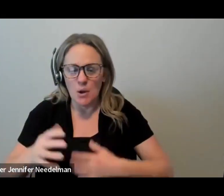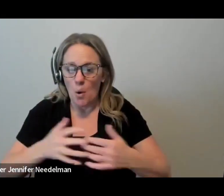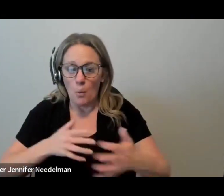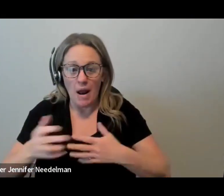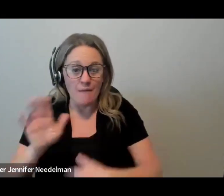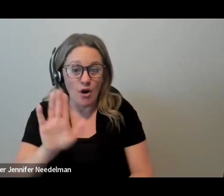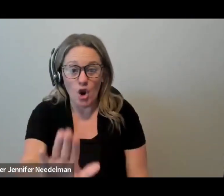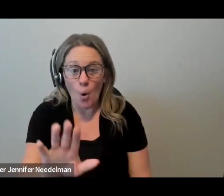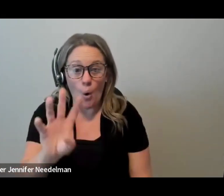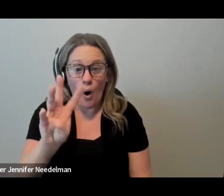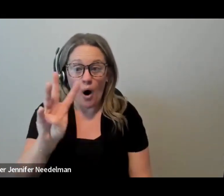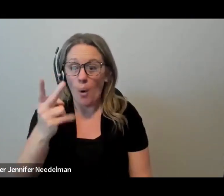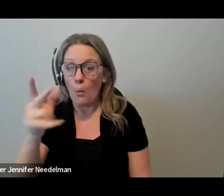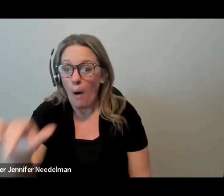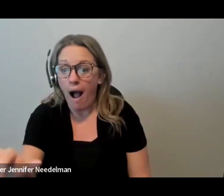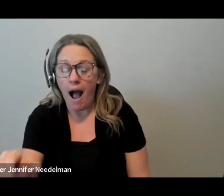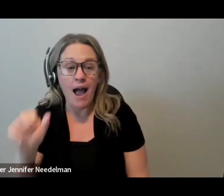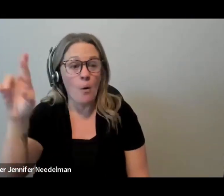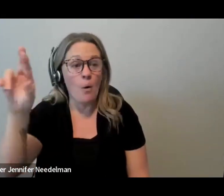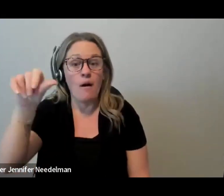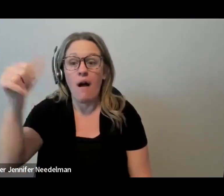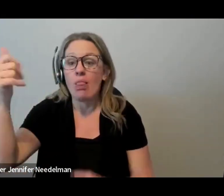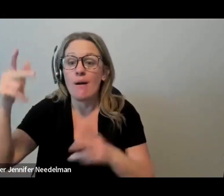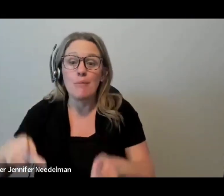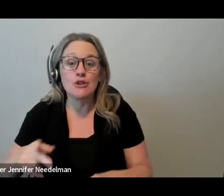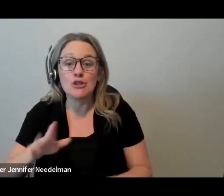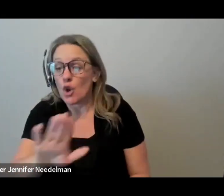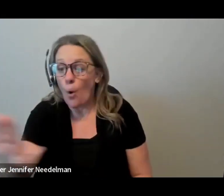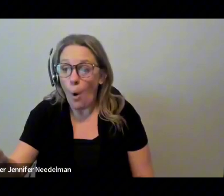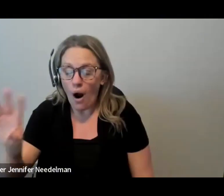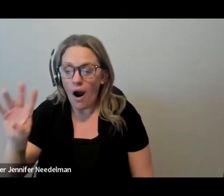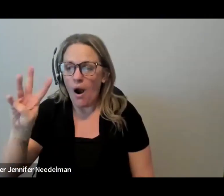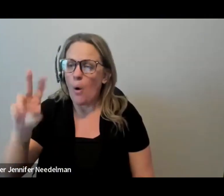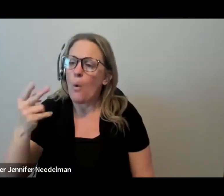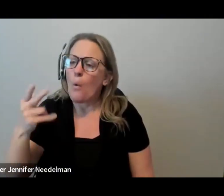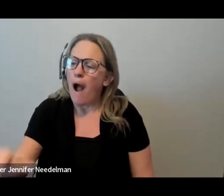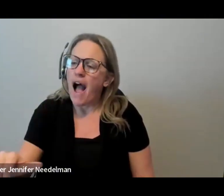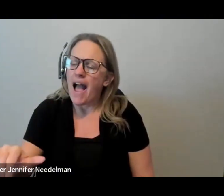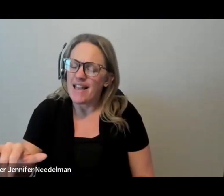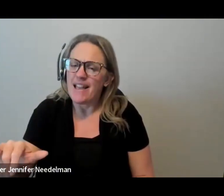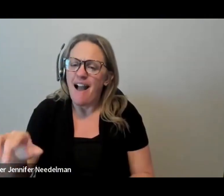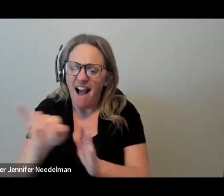or anyone here on the call, whatever your "why" is, it's important you identify it and get comfortable with it.